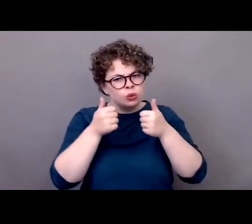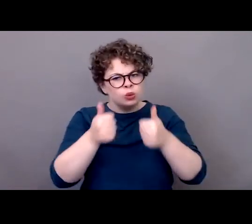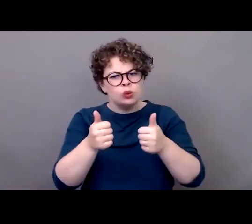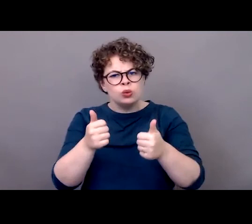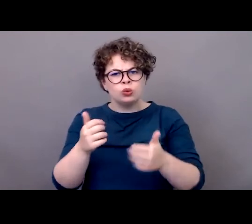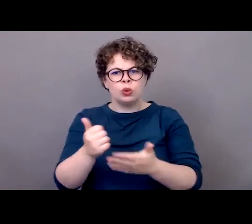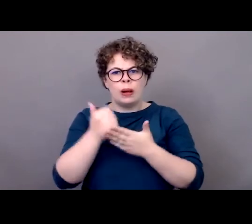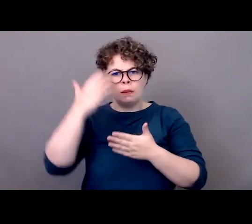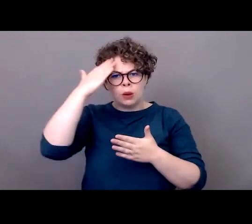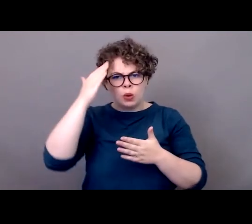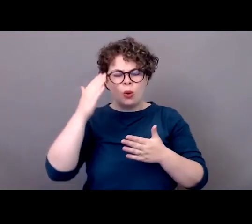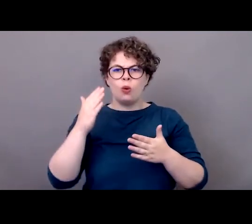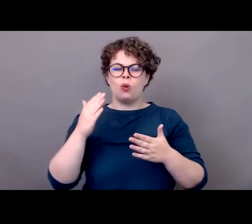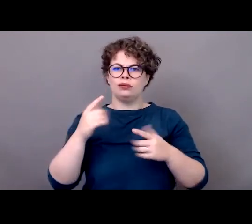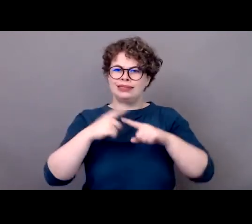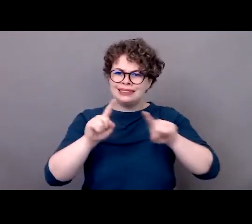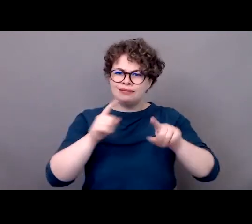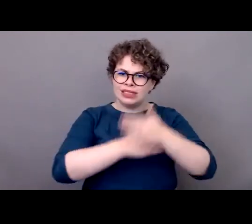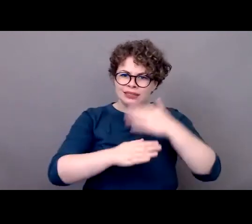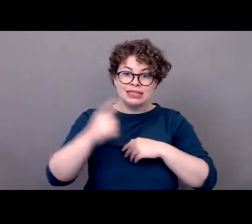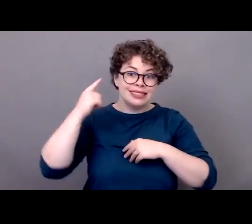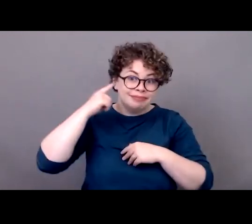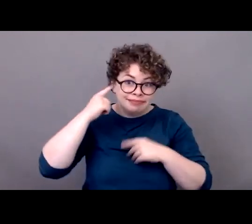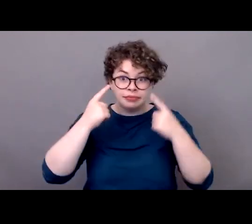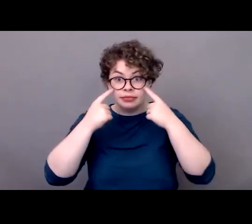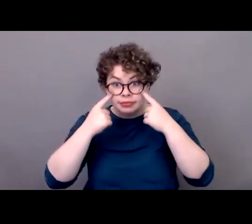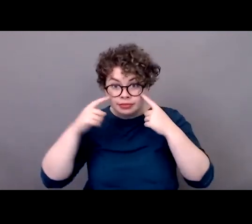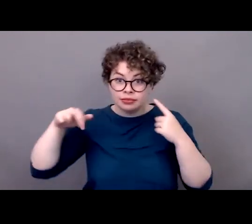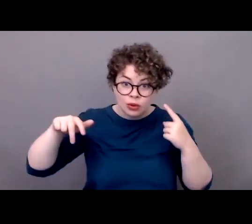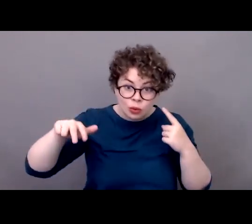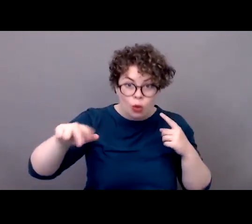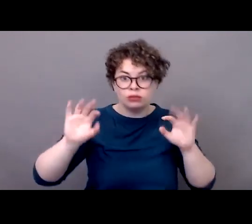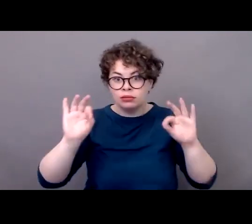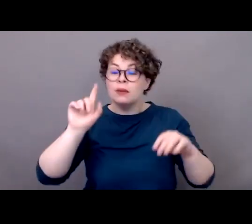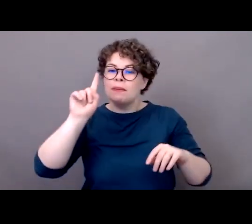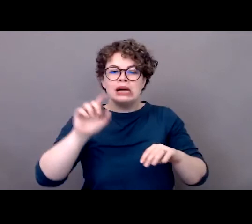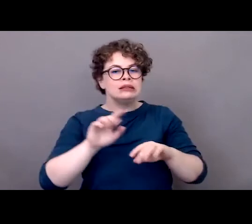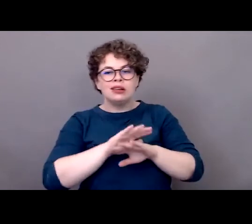disaggregation, however, they are not useful for the identification of specific health conditions